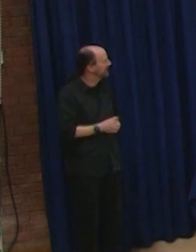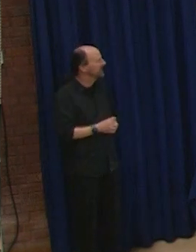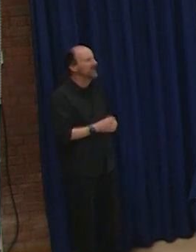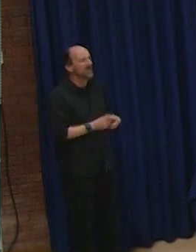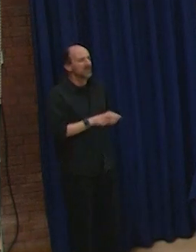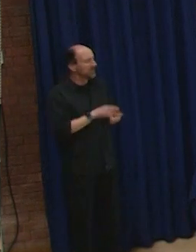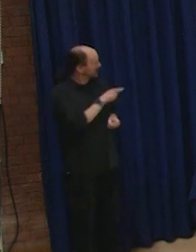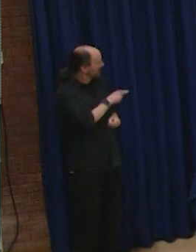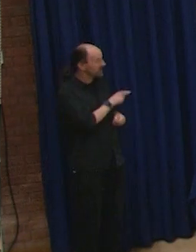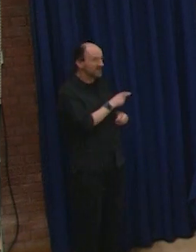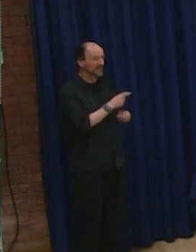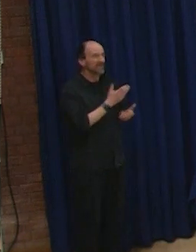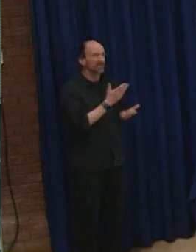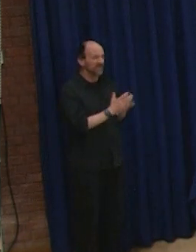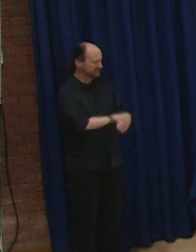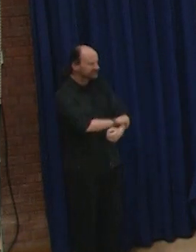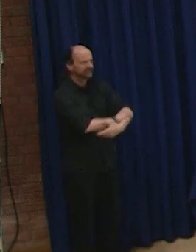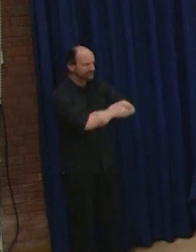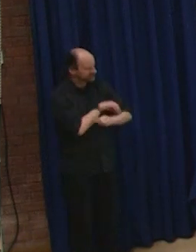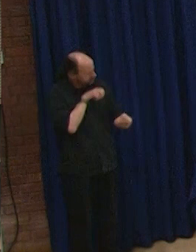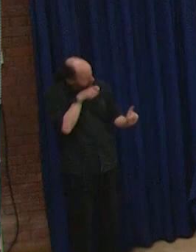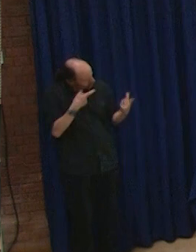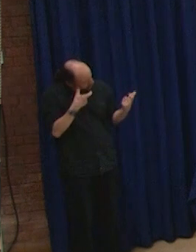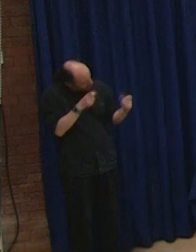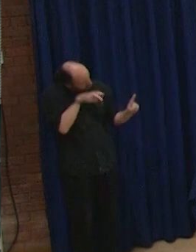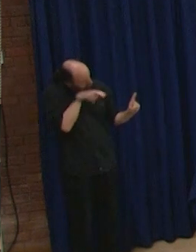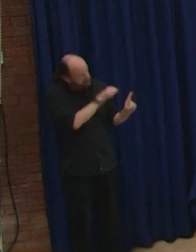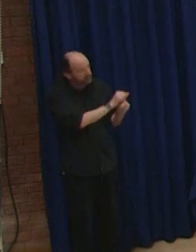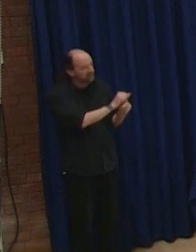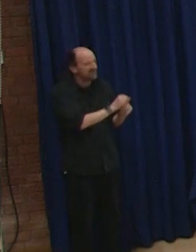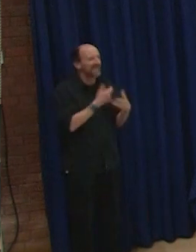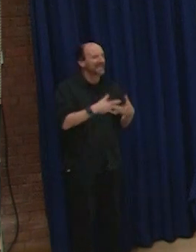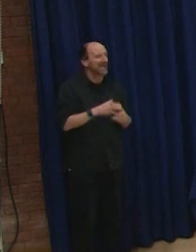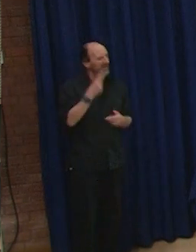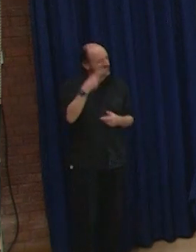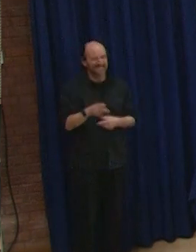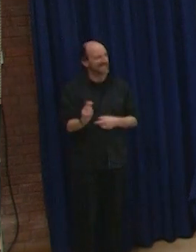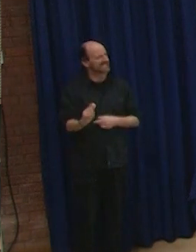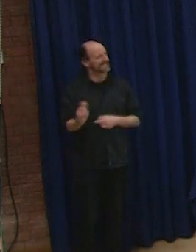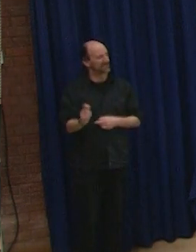it's been trivialized that you go on Tik Tok you answer a few questions and you've got ADHD, but